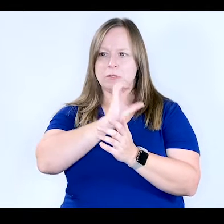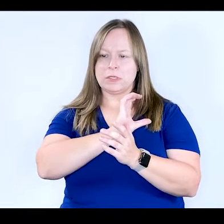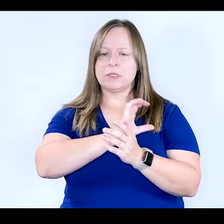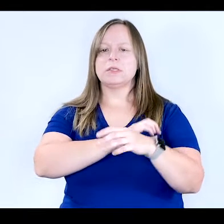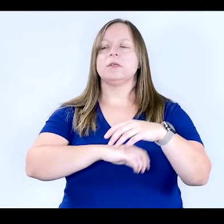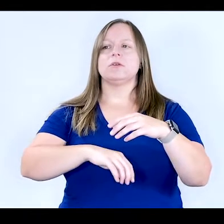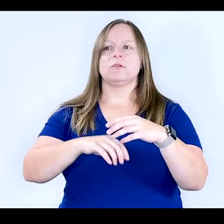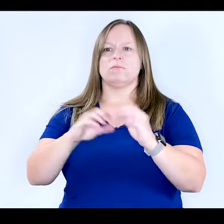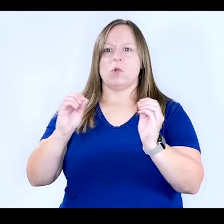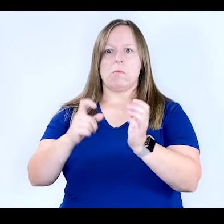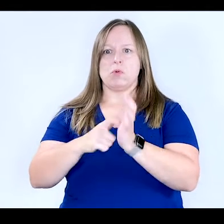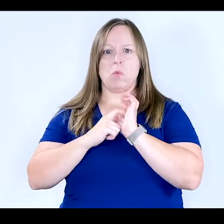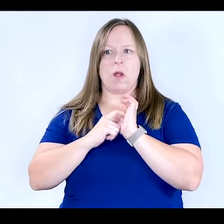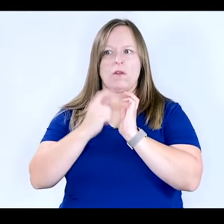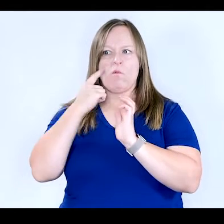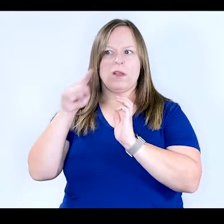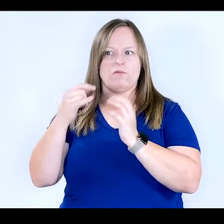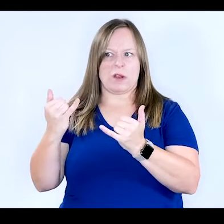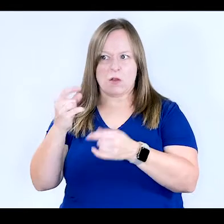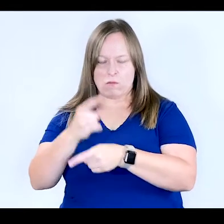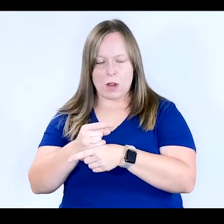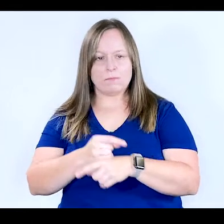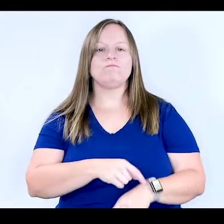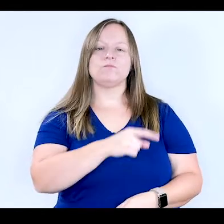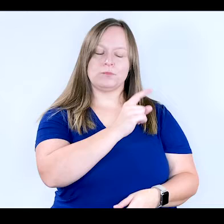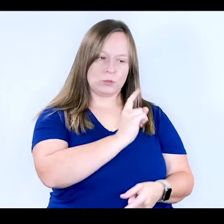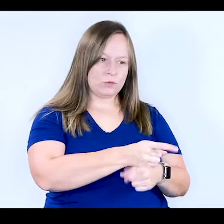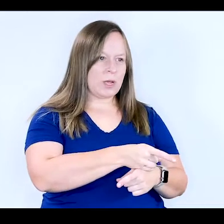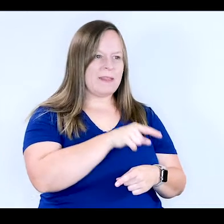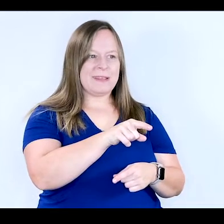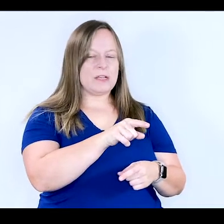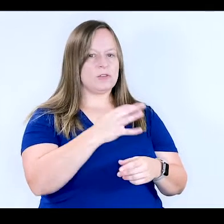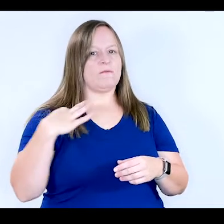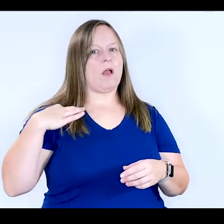there's no mandate around this currently, right? That's correct. These are voluntary